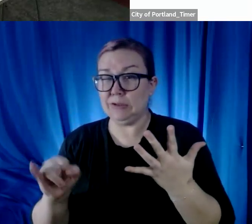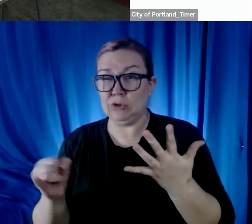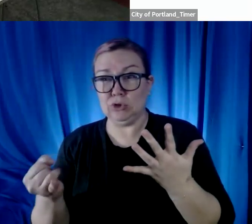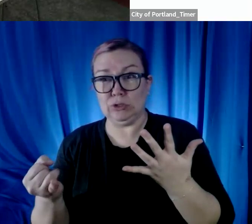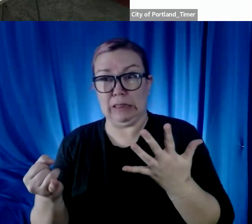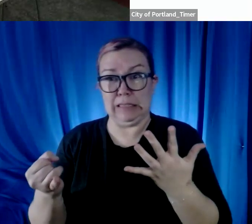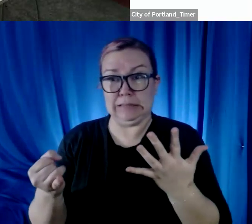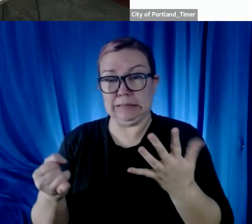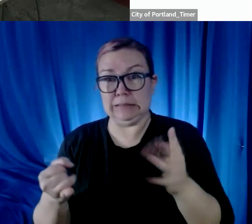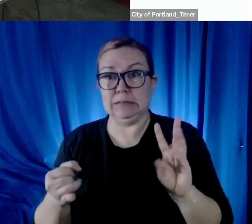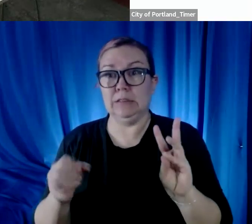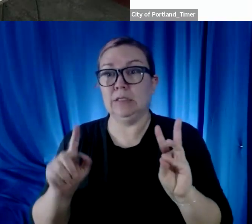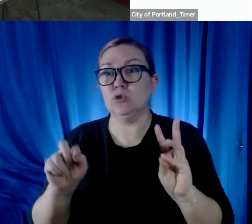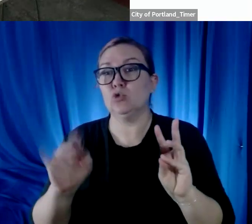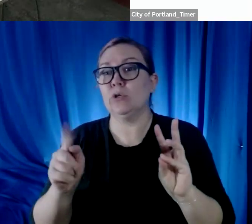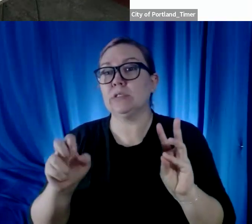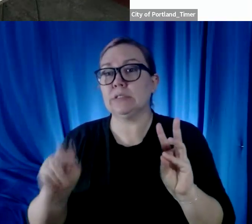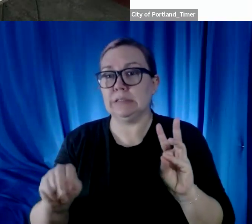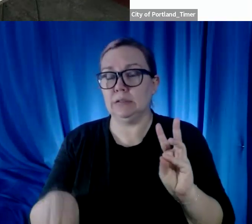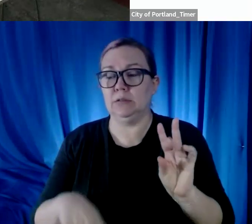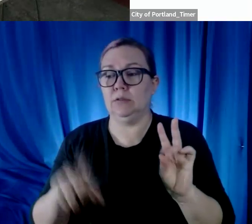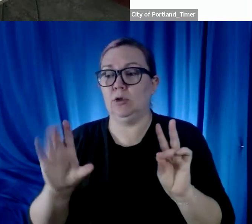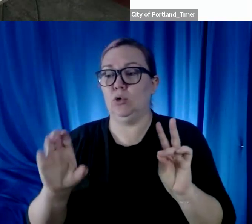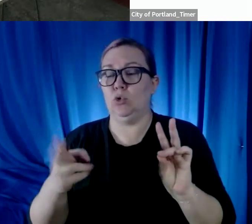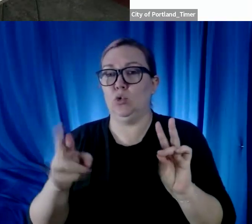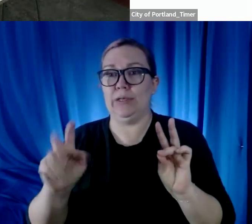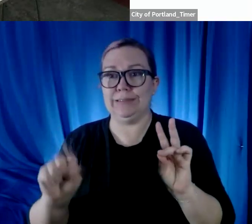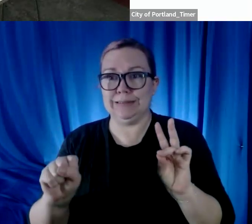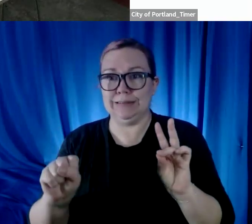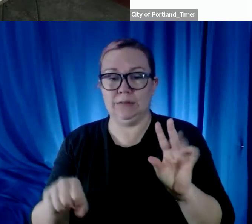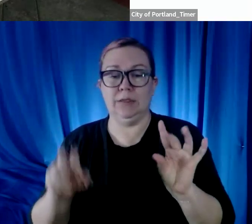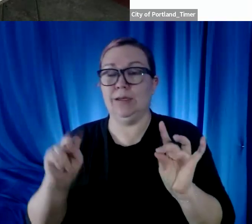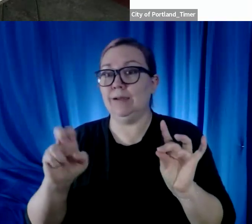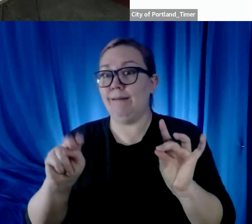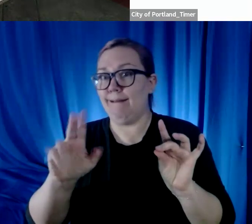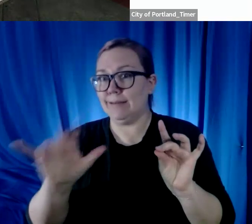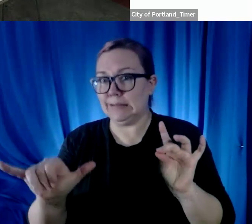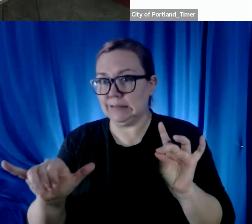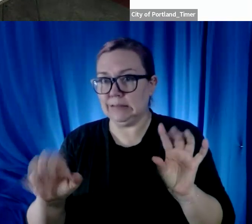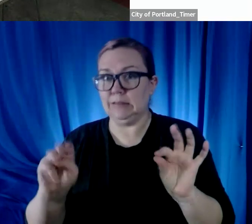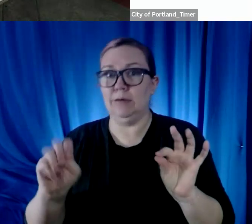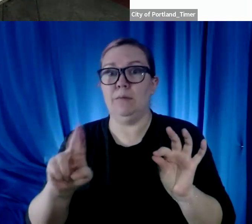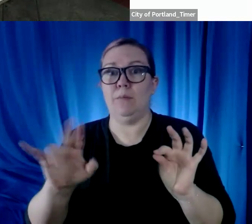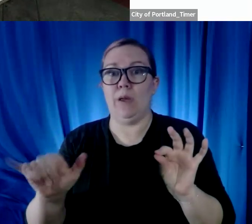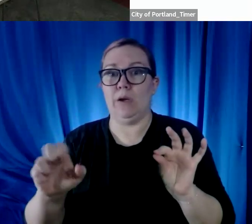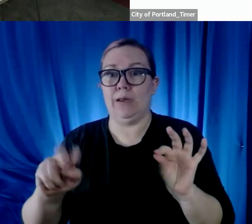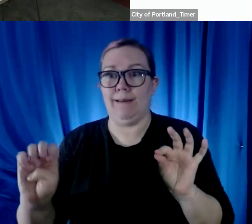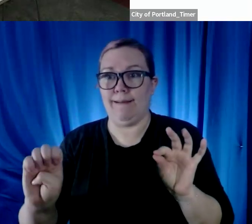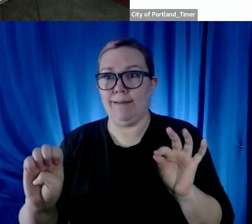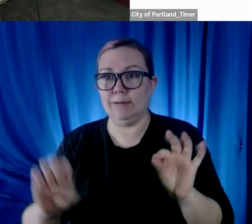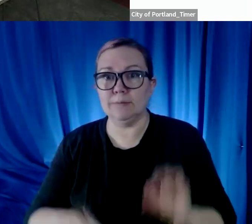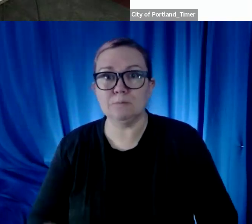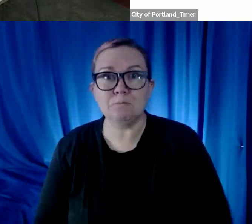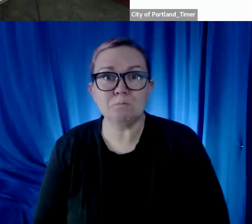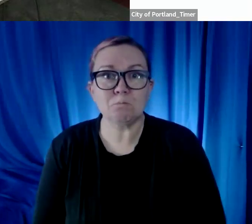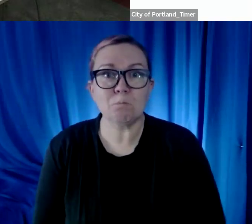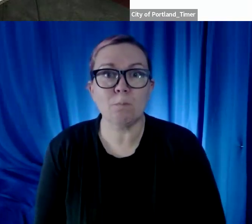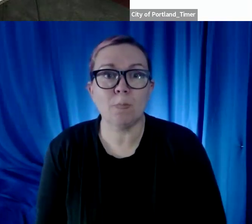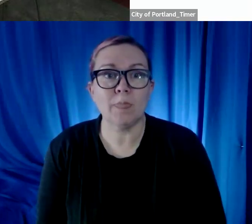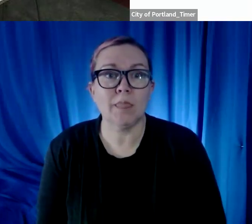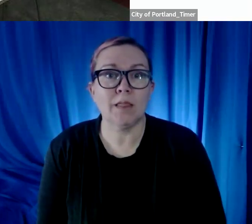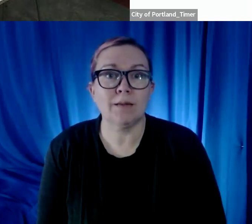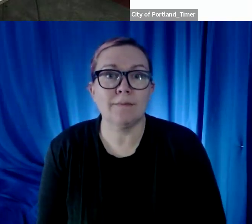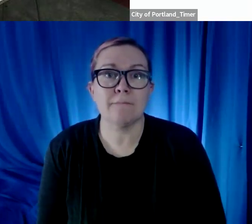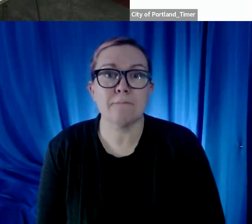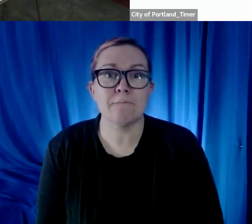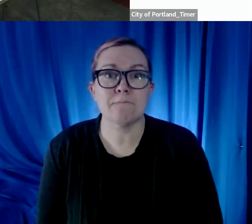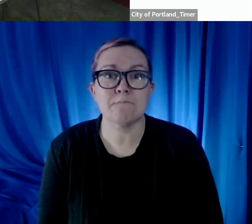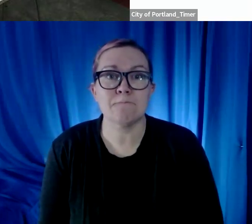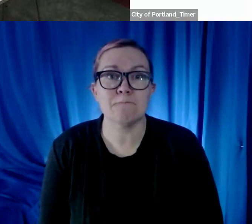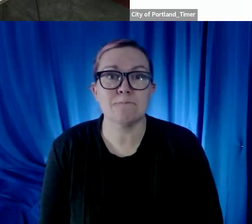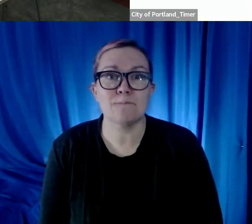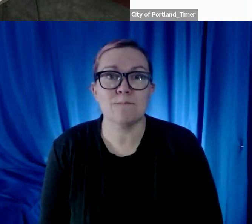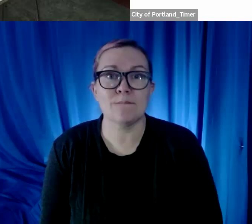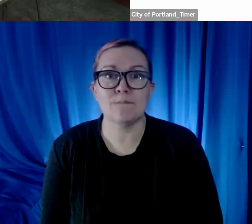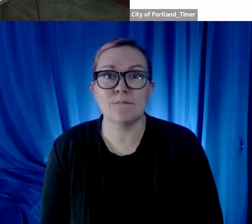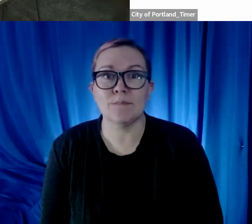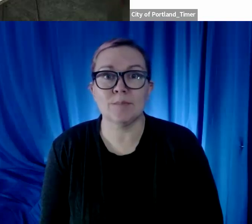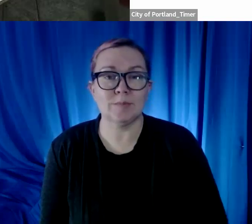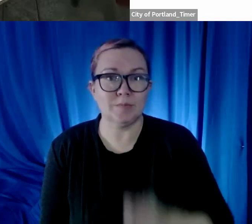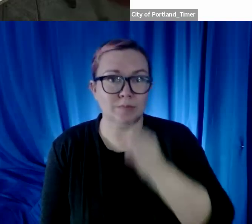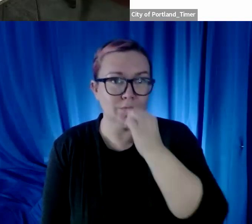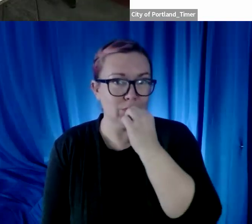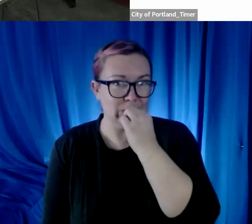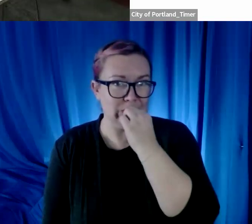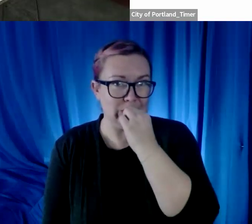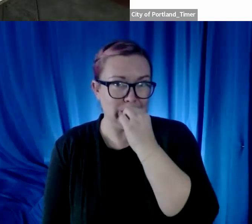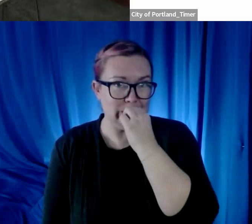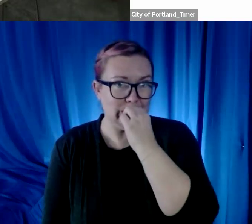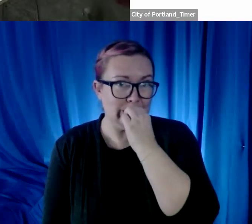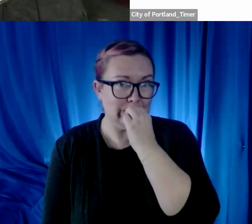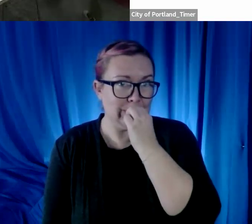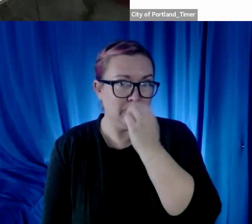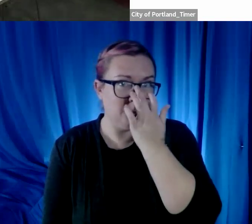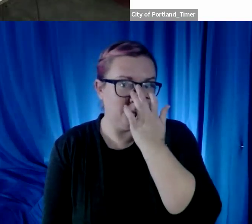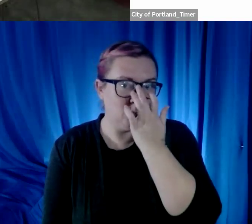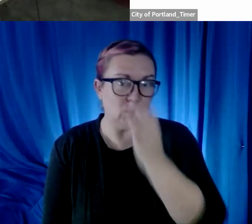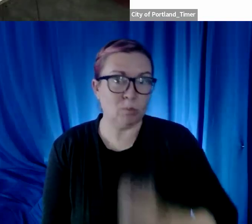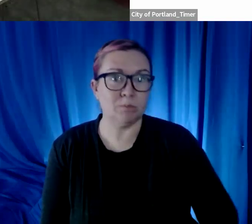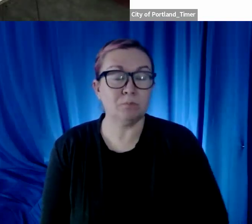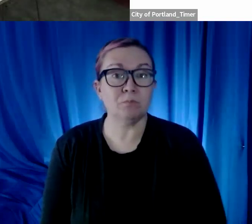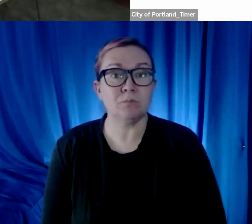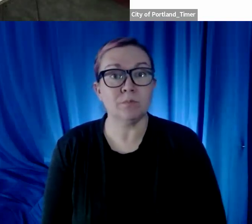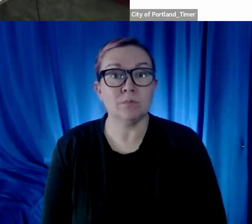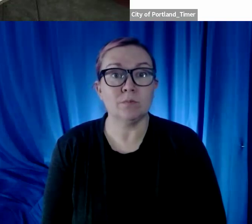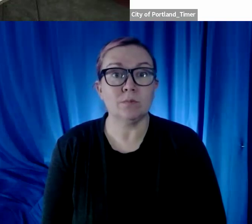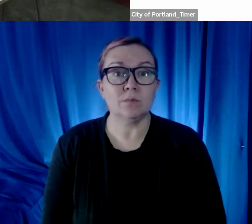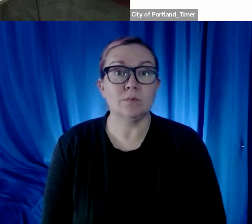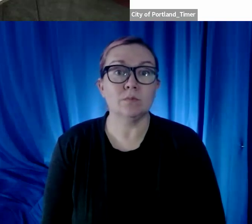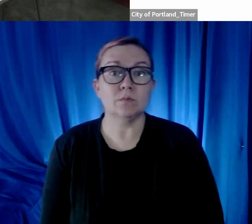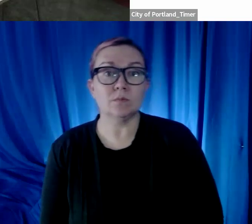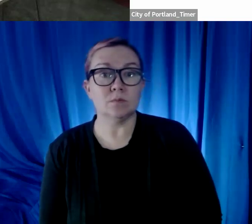Tristan Flores Carly. Chris, Silky, Nancy Champlin, and Marianne Schwab.